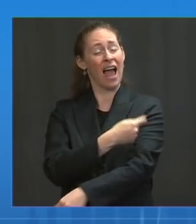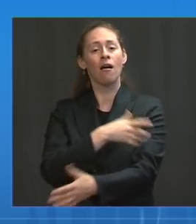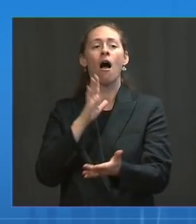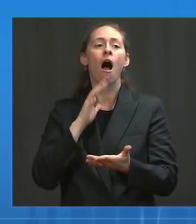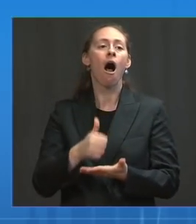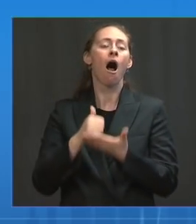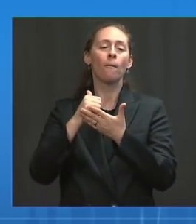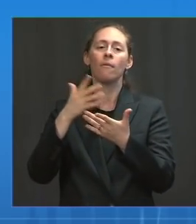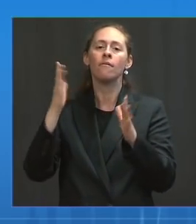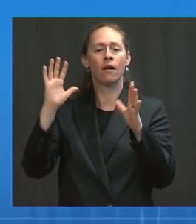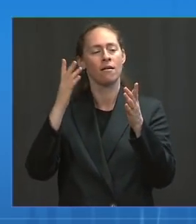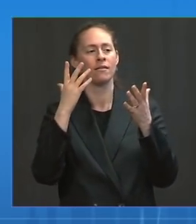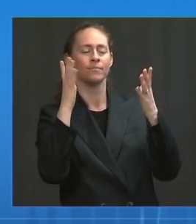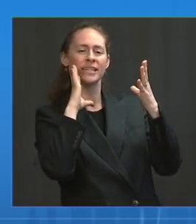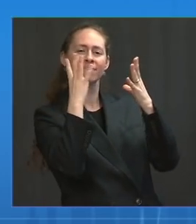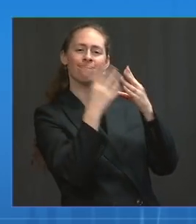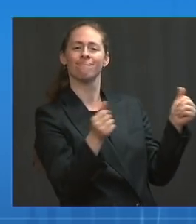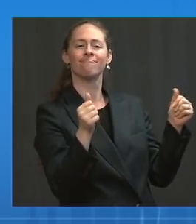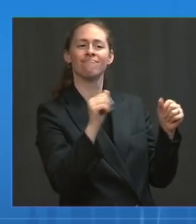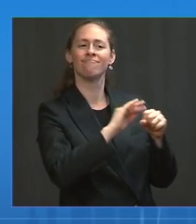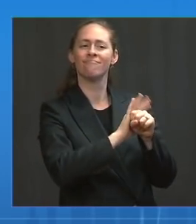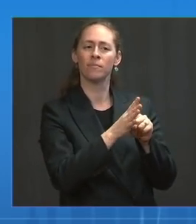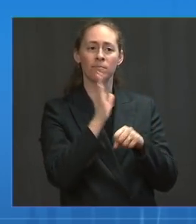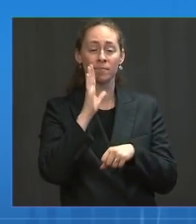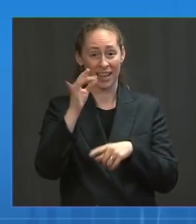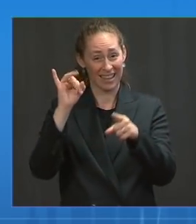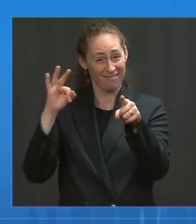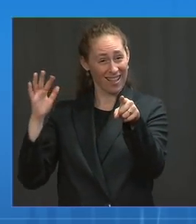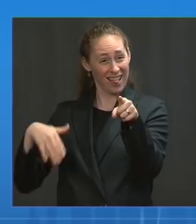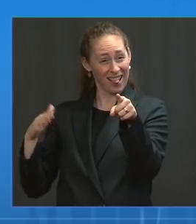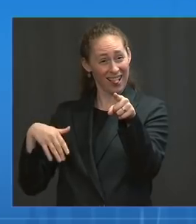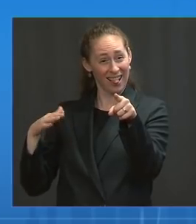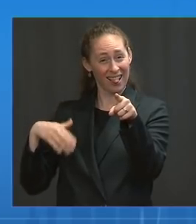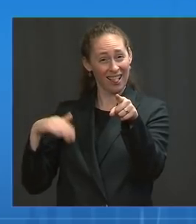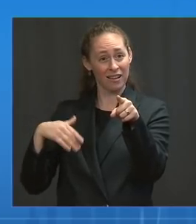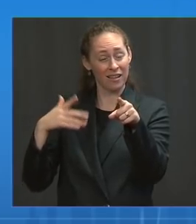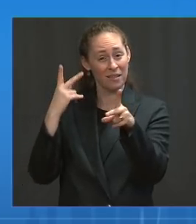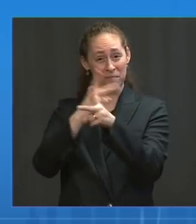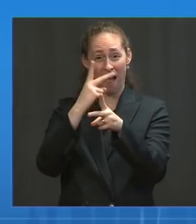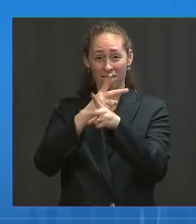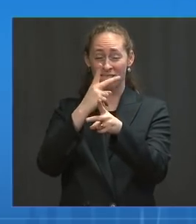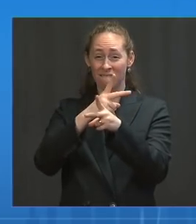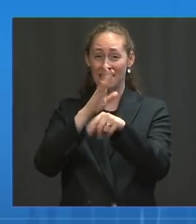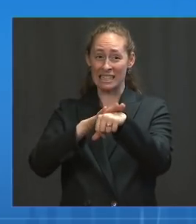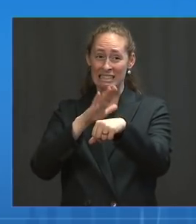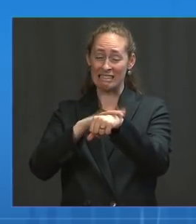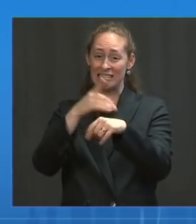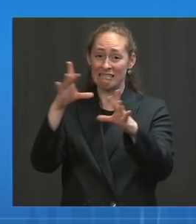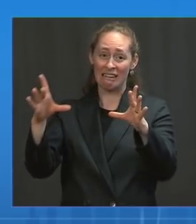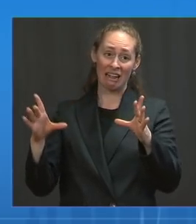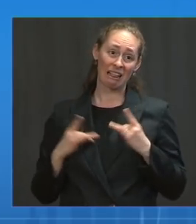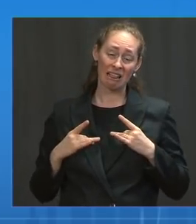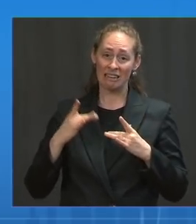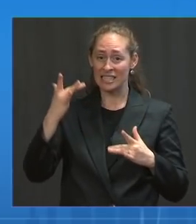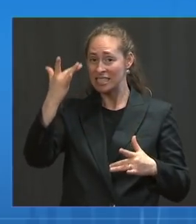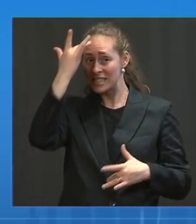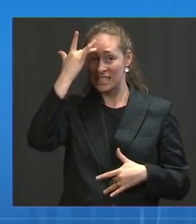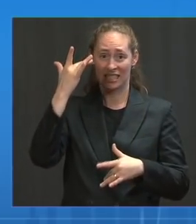Please know if you are not vaccinated, you remain susceptible, especially from the transmissible Delta variant,